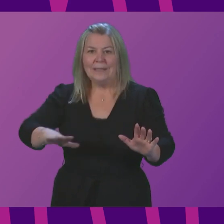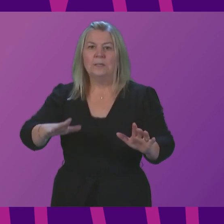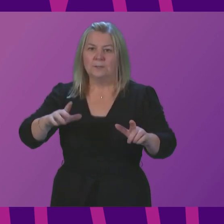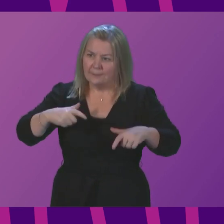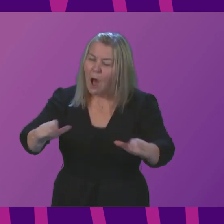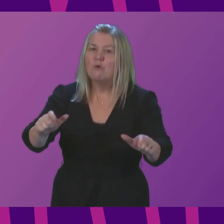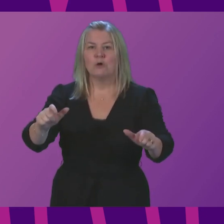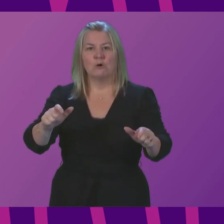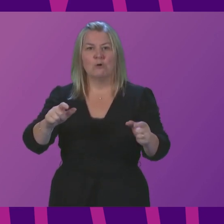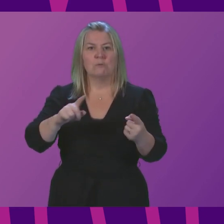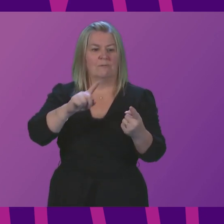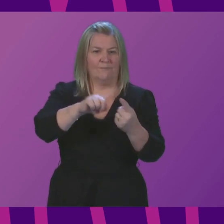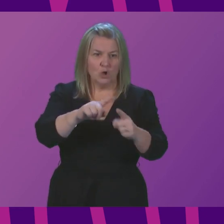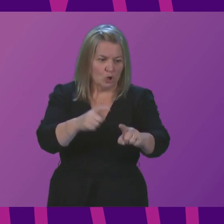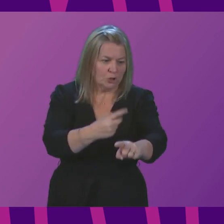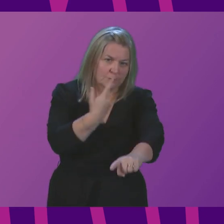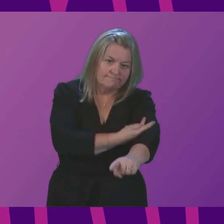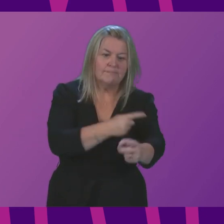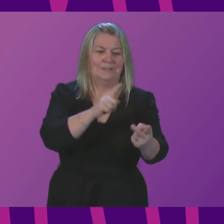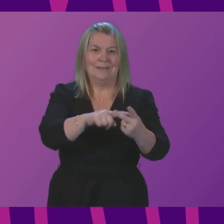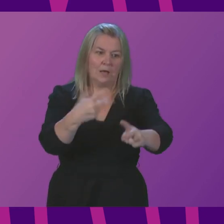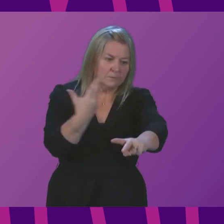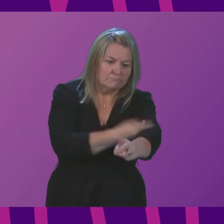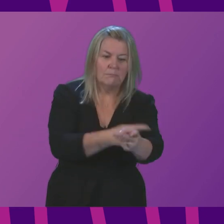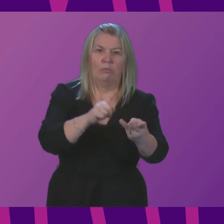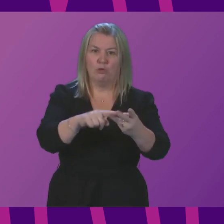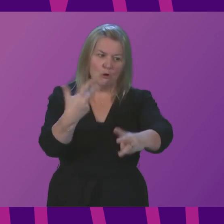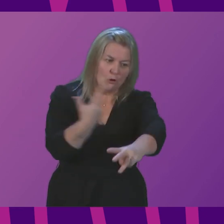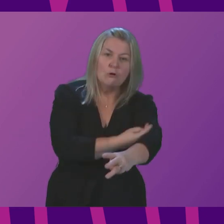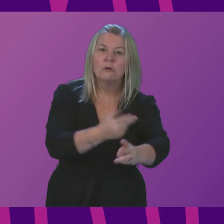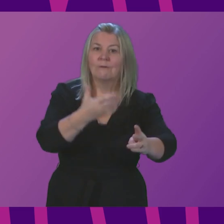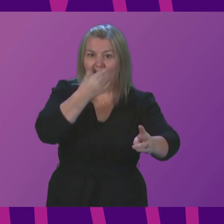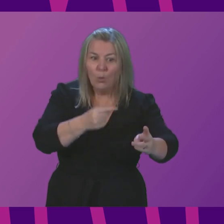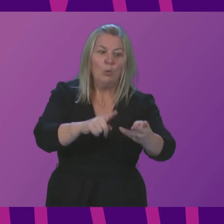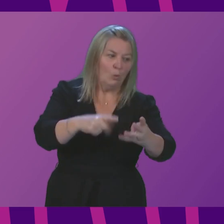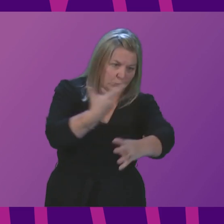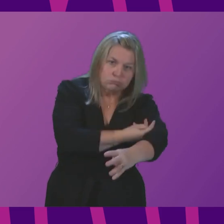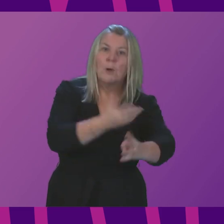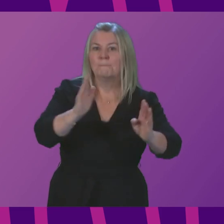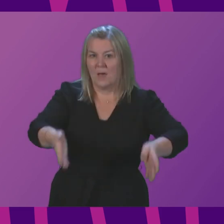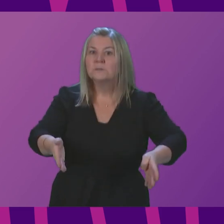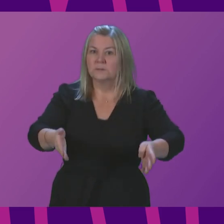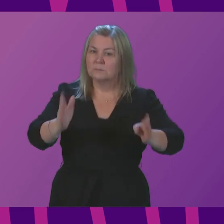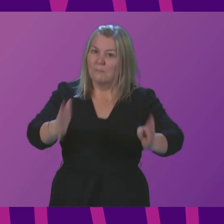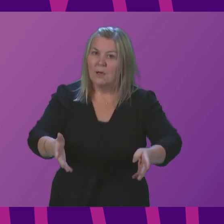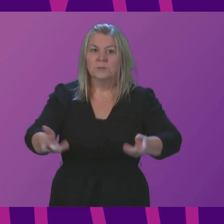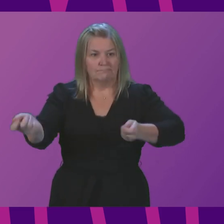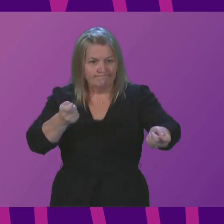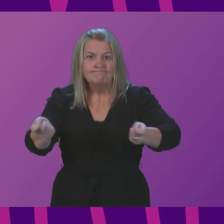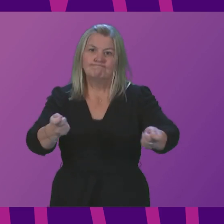with first, second, third and booster doses, and flu vaccines, as fast as possible, and we are making that an absolute focus every day.